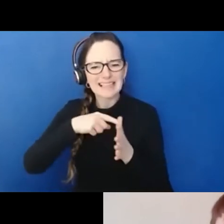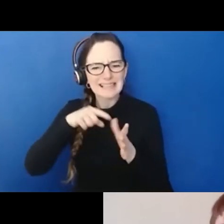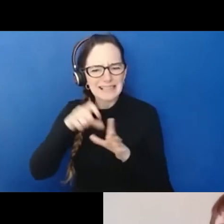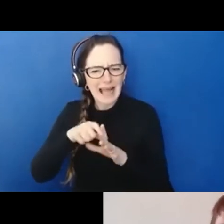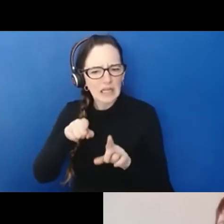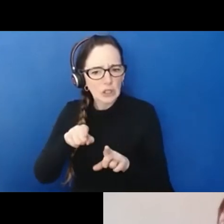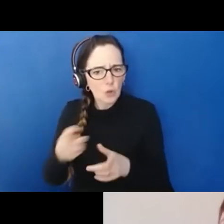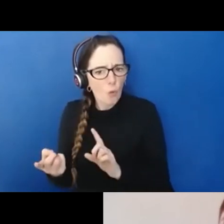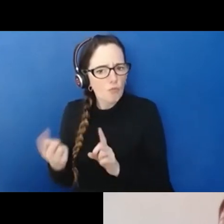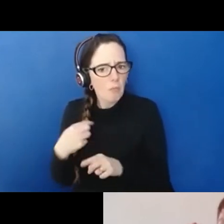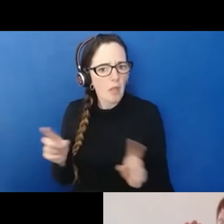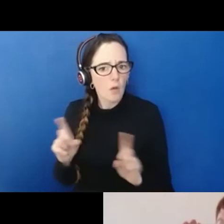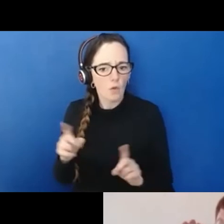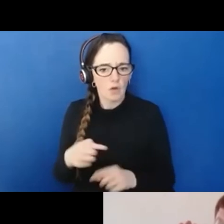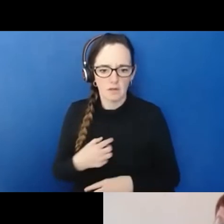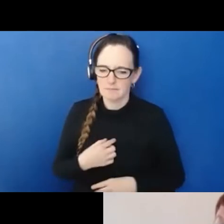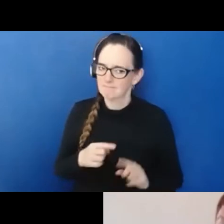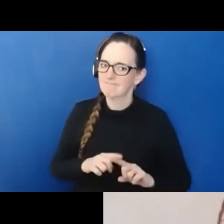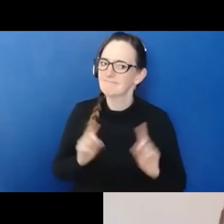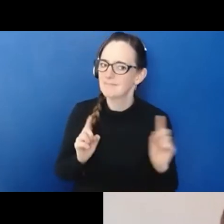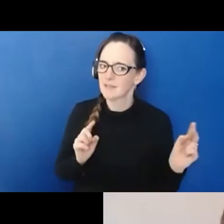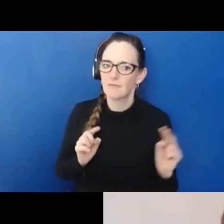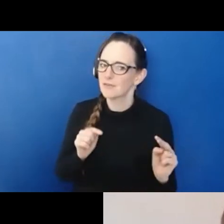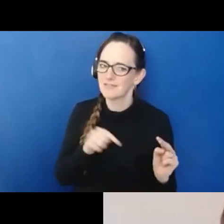are completely different because we're not a grassroots